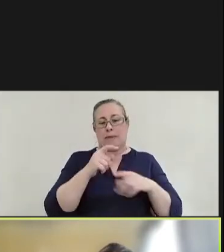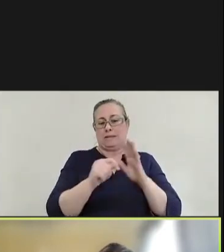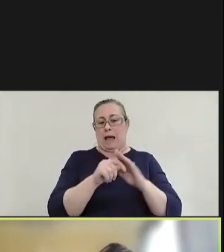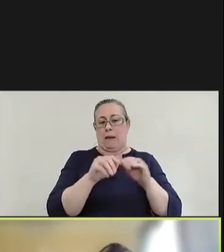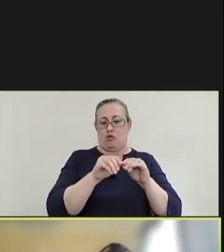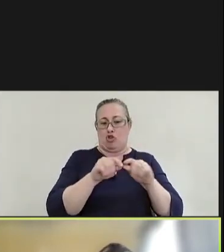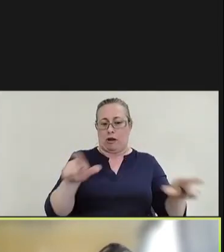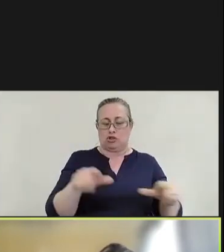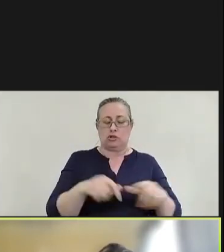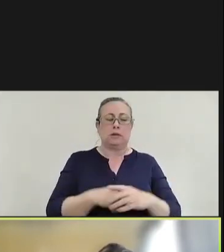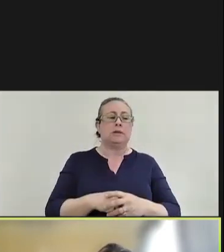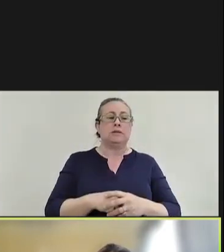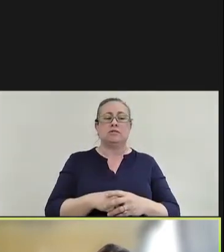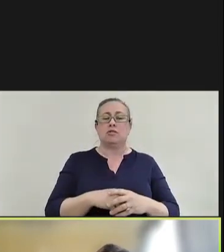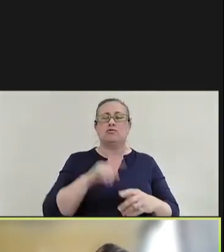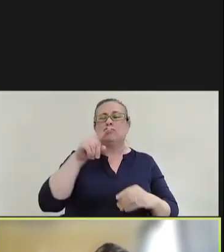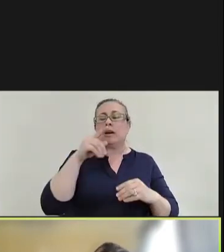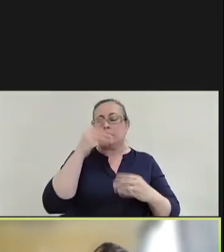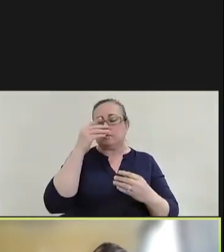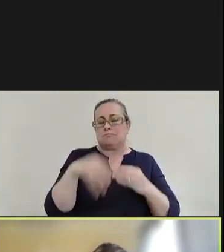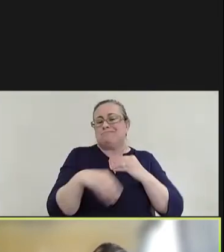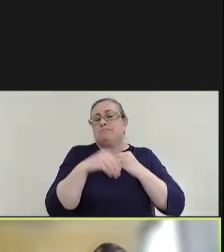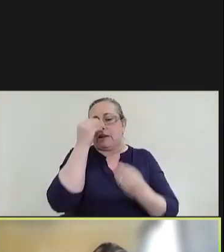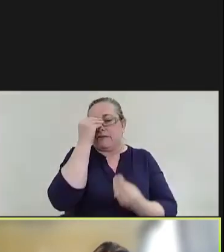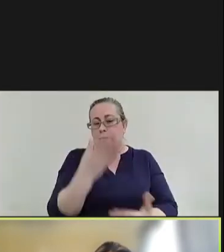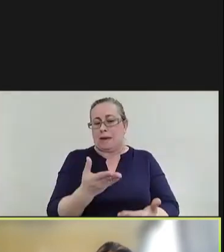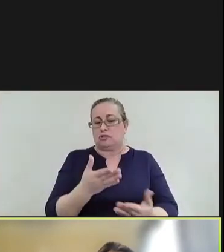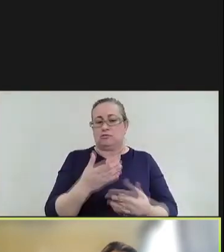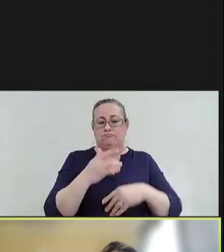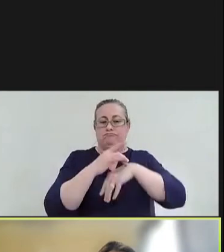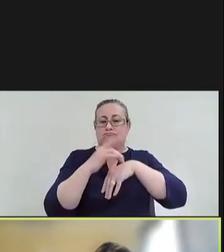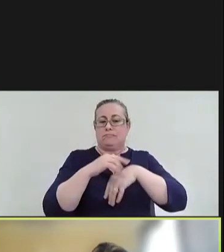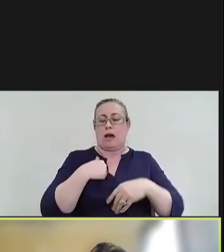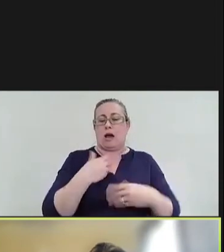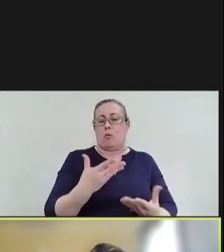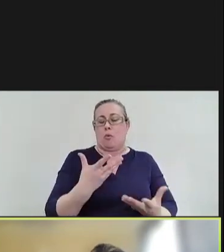this is just some extra information that's out there that I wanted to present to this committee,